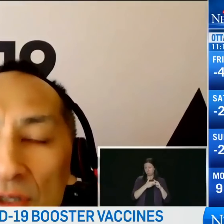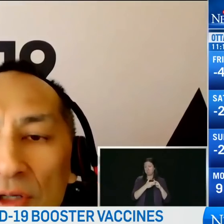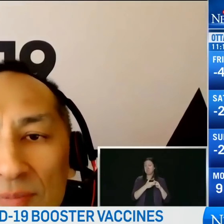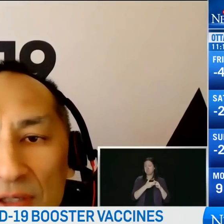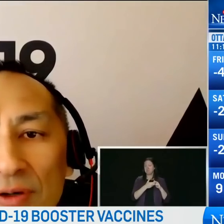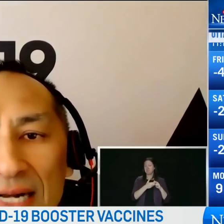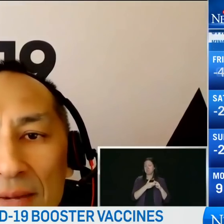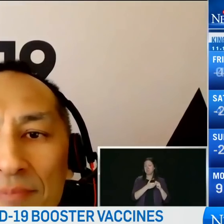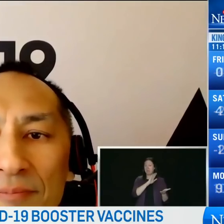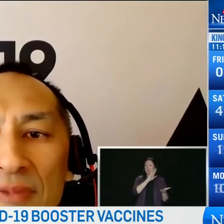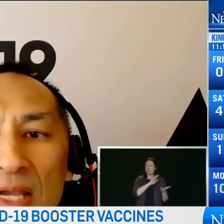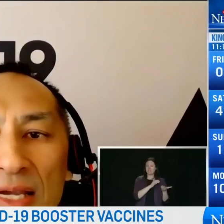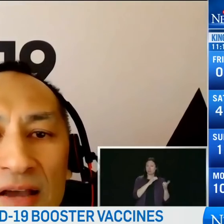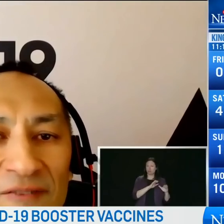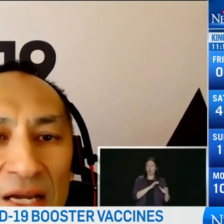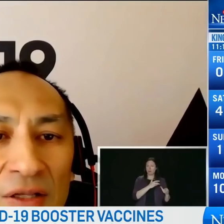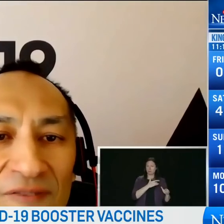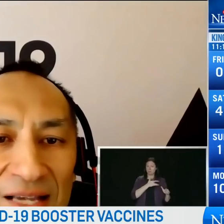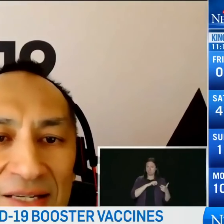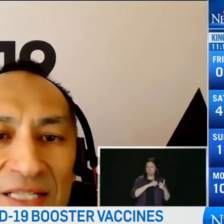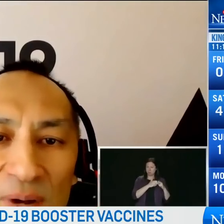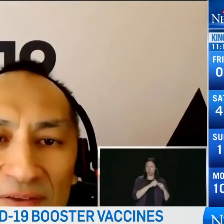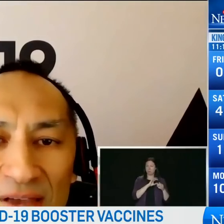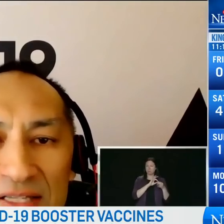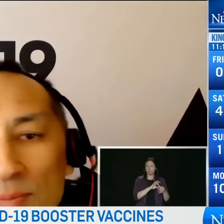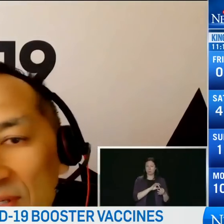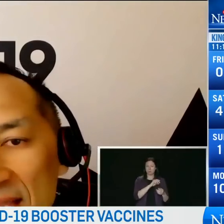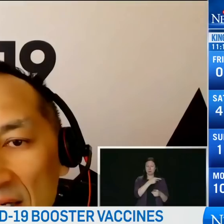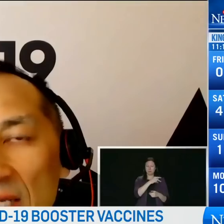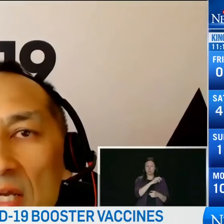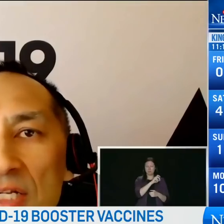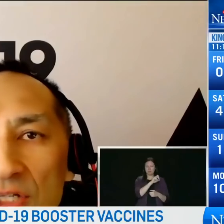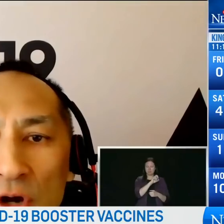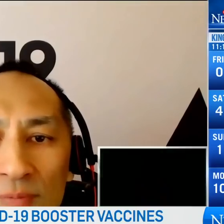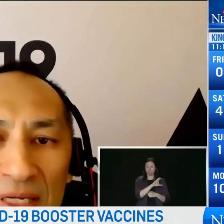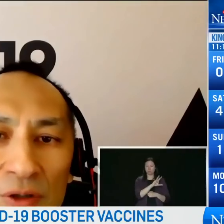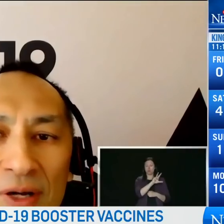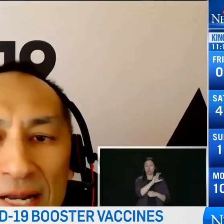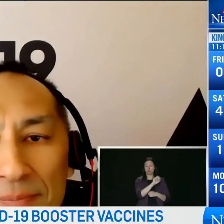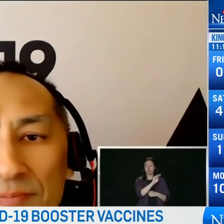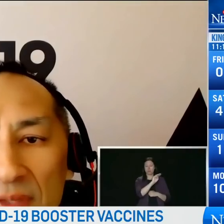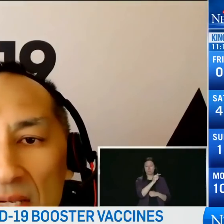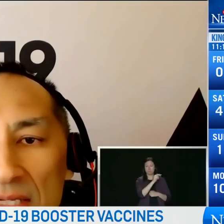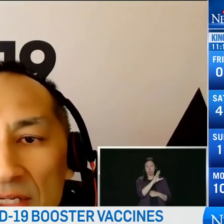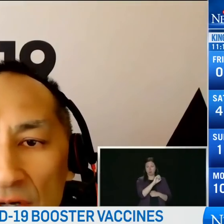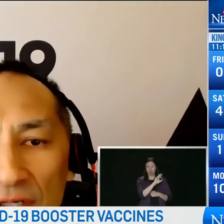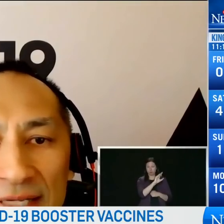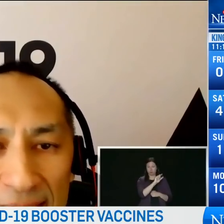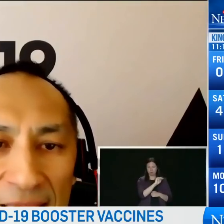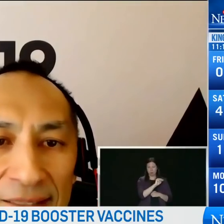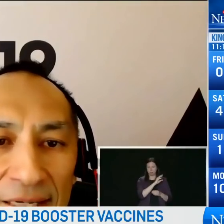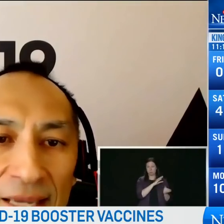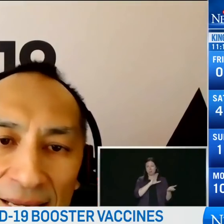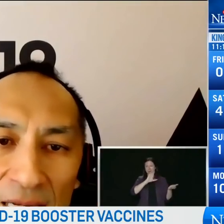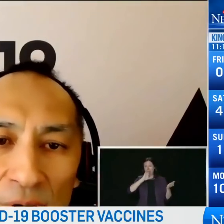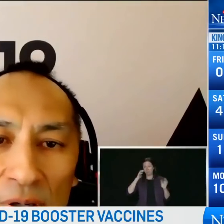MY MYOCARDITIS AFTER RECEIVING AN mRNA VACCINE MAY BE LOWER